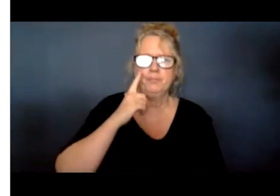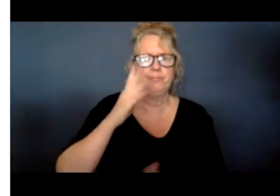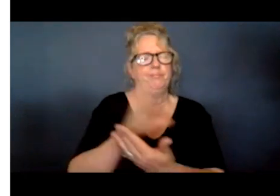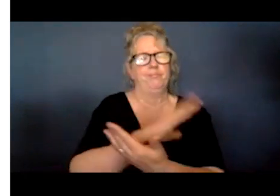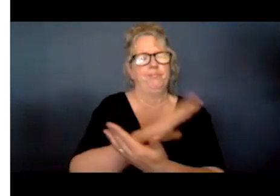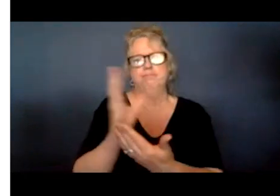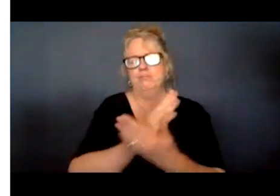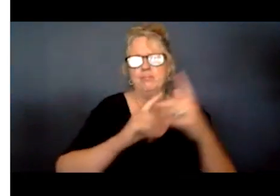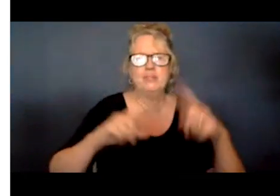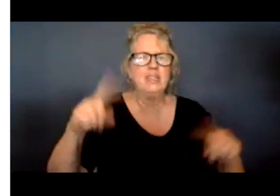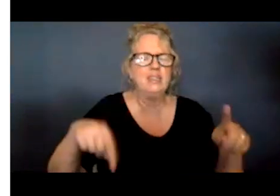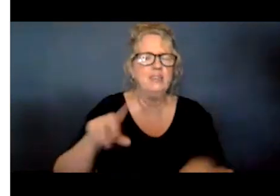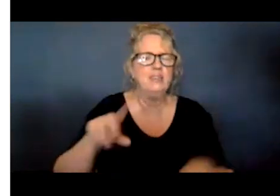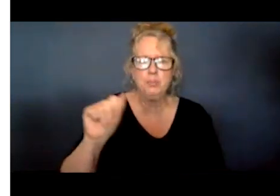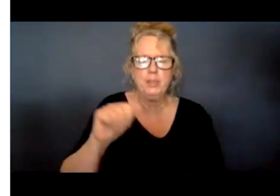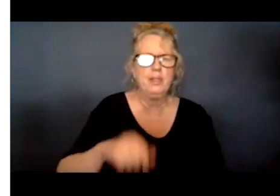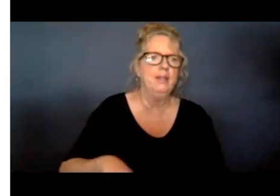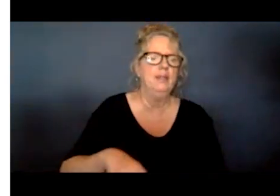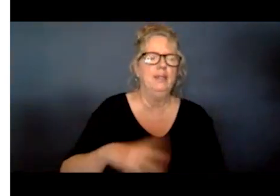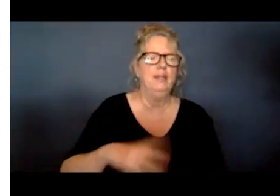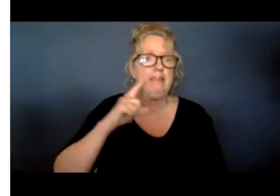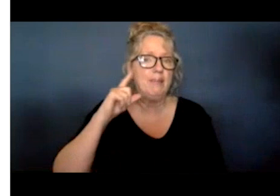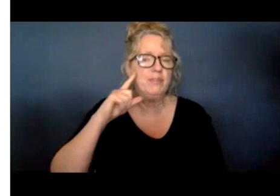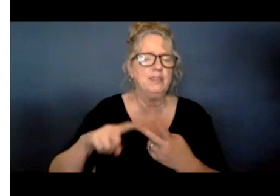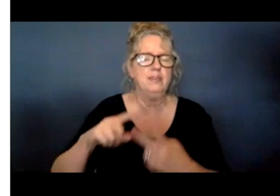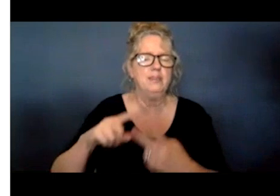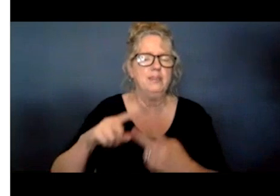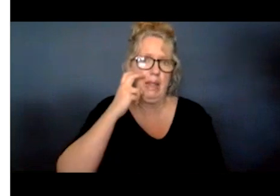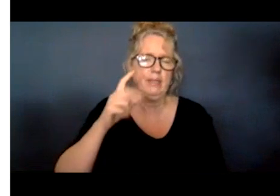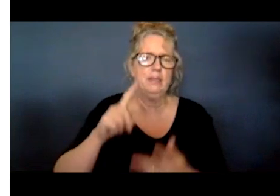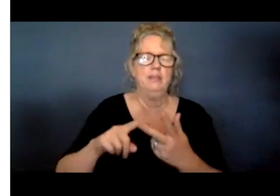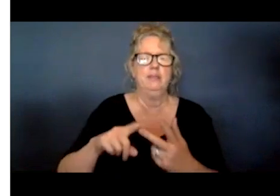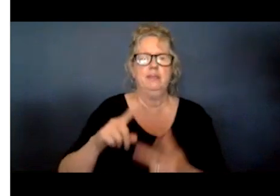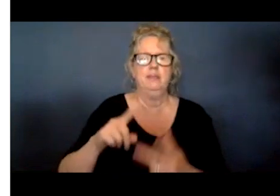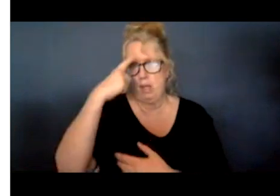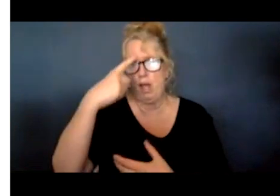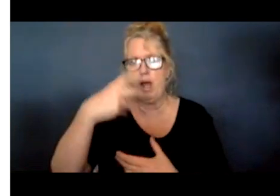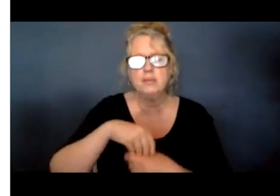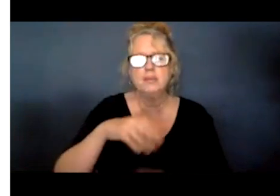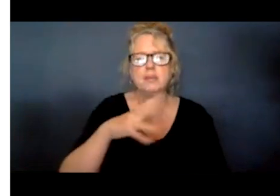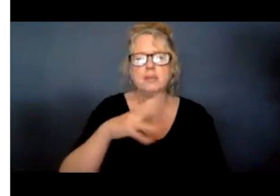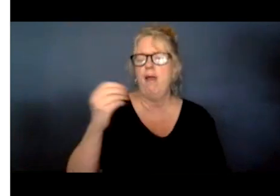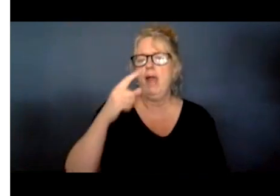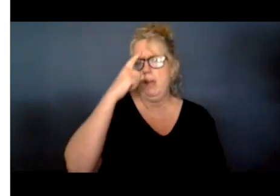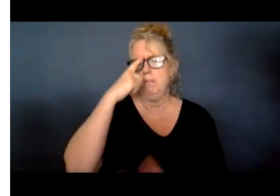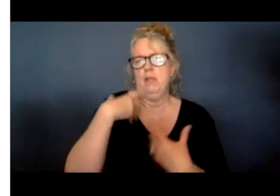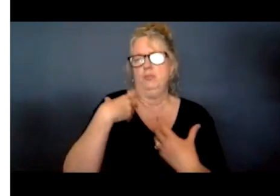disabilities, including deafness, blindness, autism, and mental health challenges.